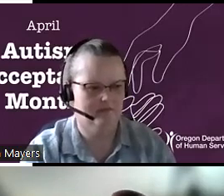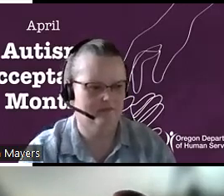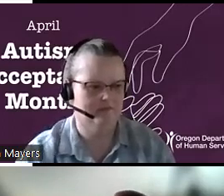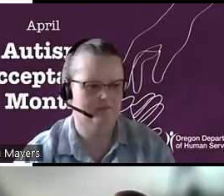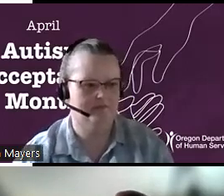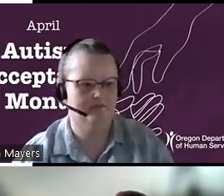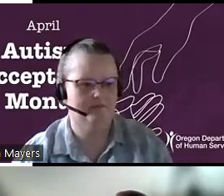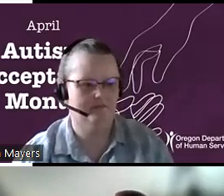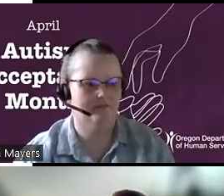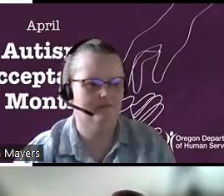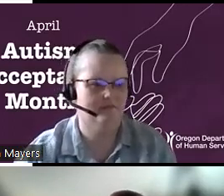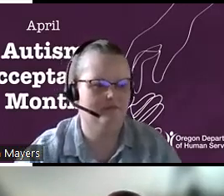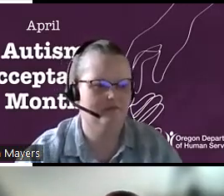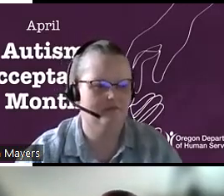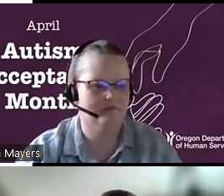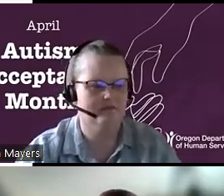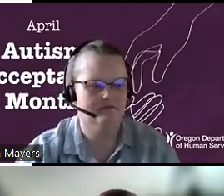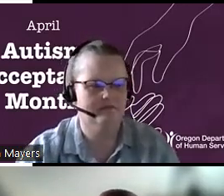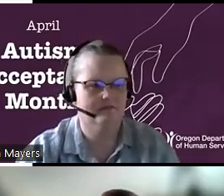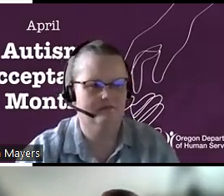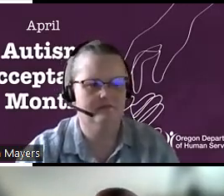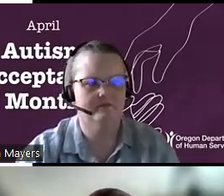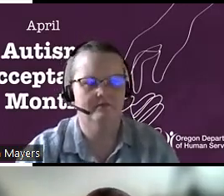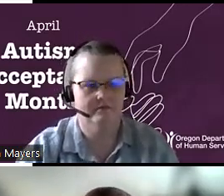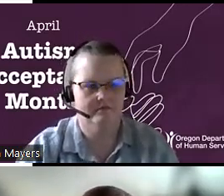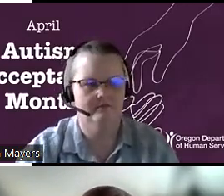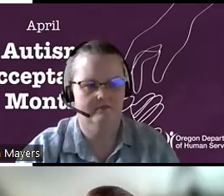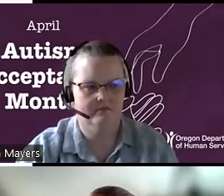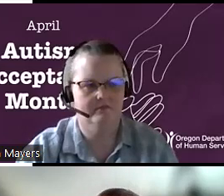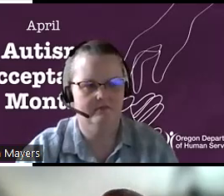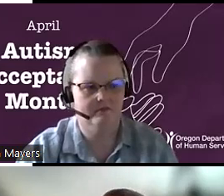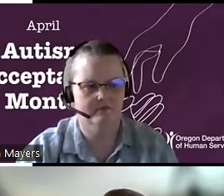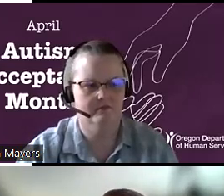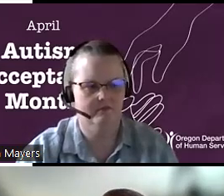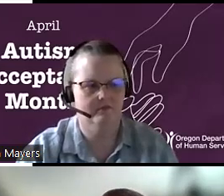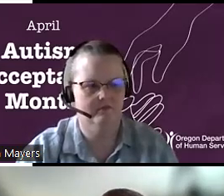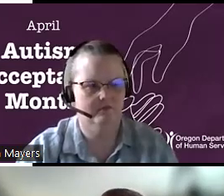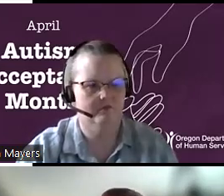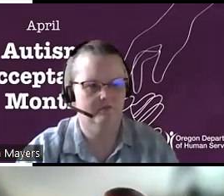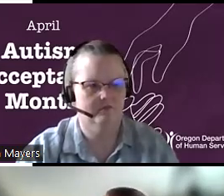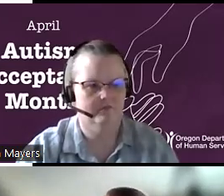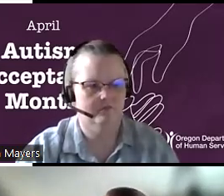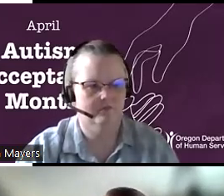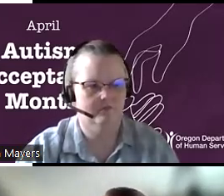BIG REASONS WHY ERDC CASES HAVE BEEN CLOSED OVER THE LAST EIGHT YEARS AND IT WILL STOP